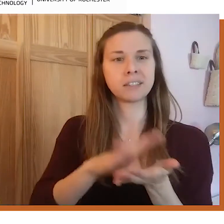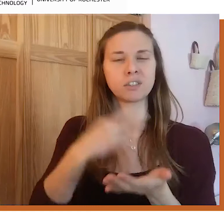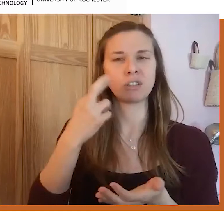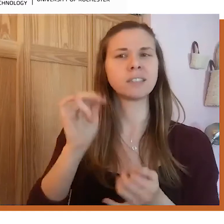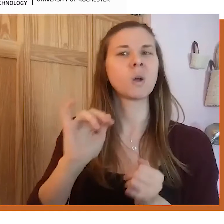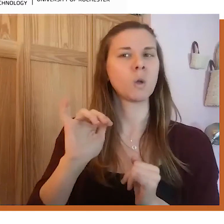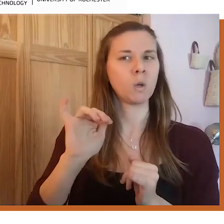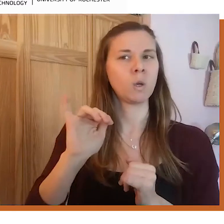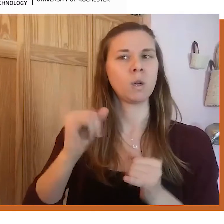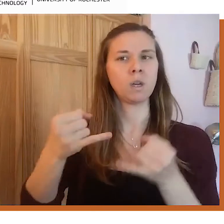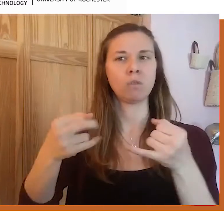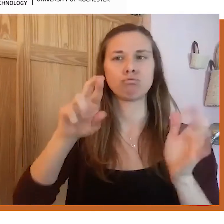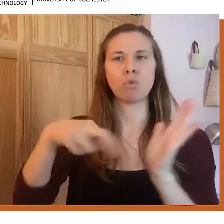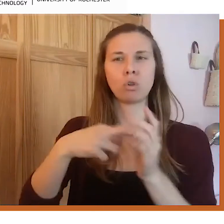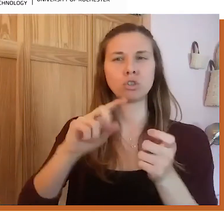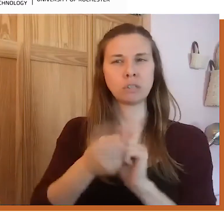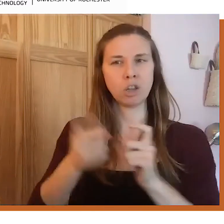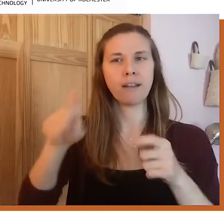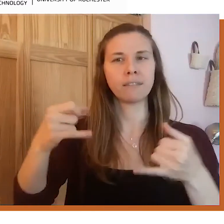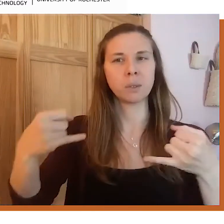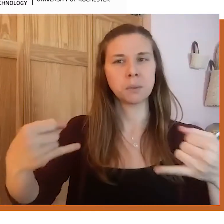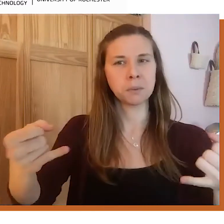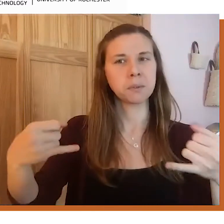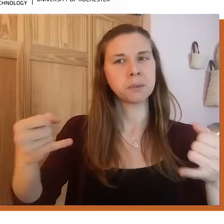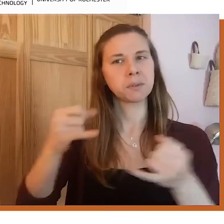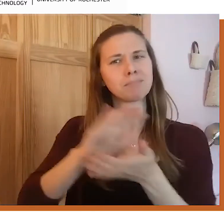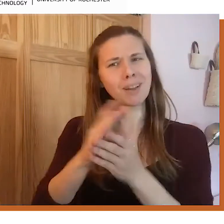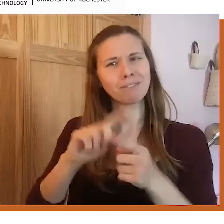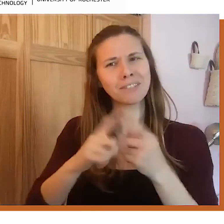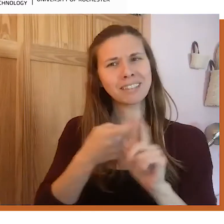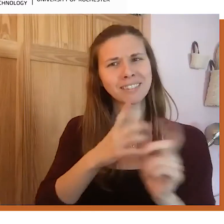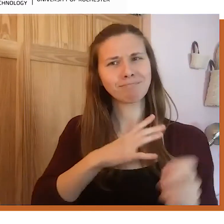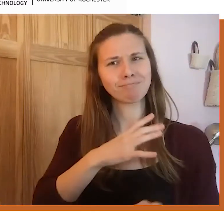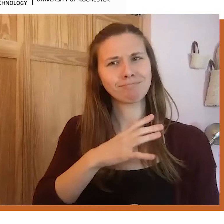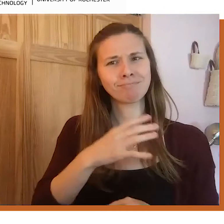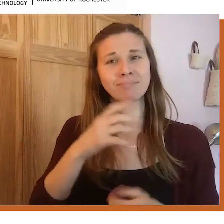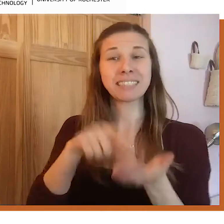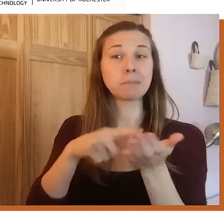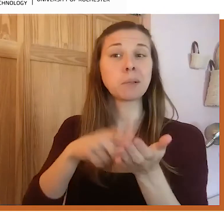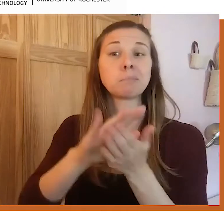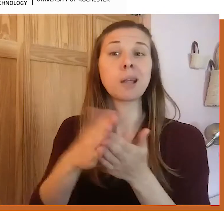but when I got into medical school, I realized that the roles changed, and our boundaries had to change, and sometimes we became pretty close